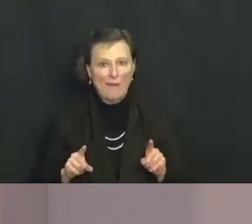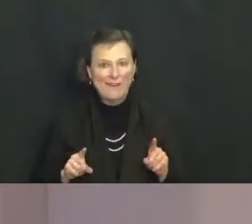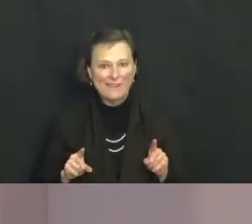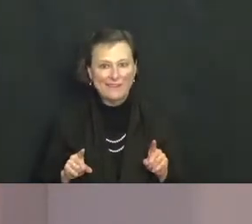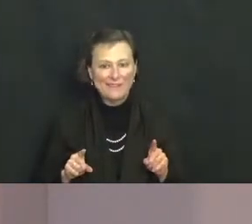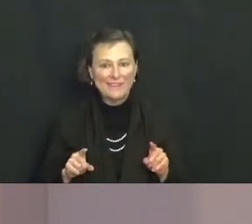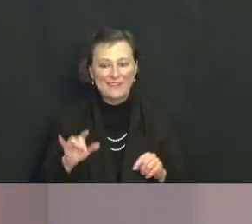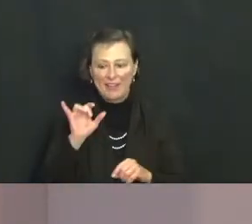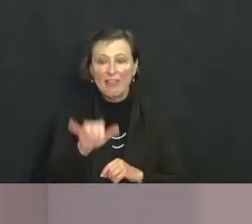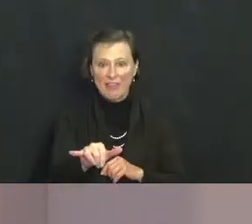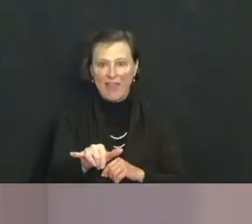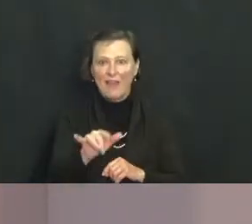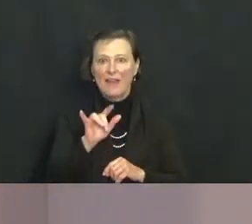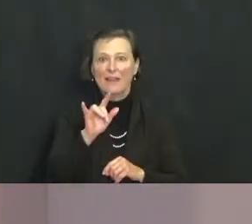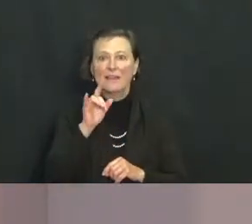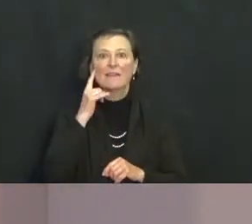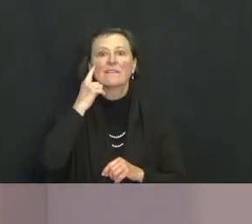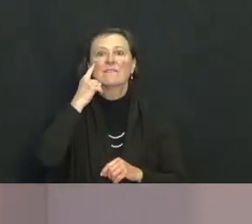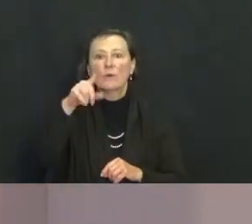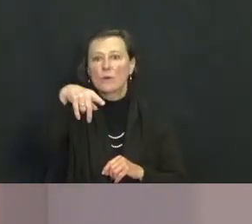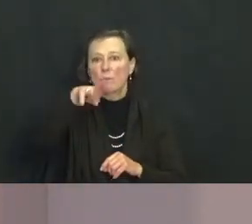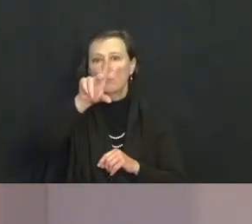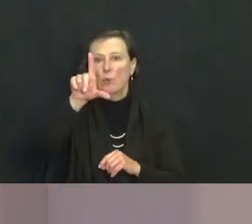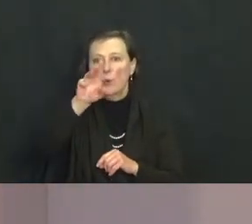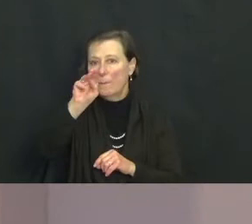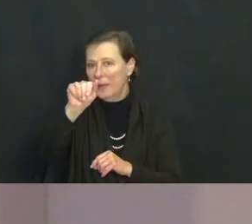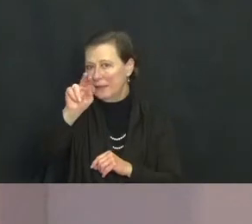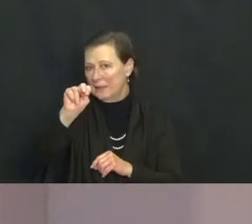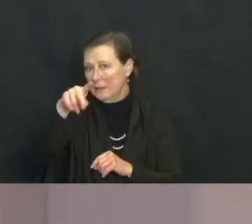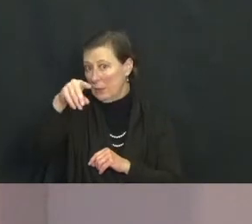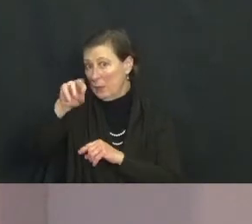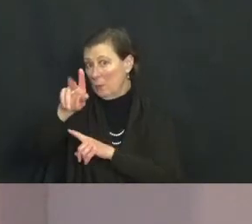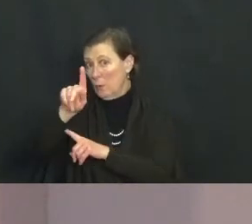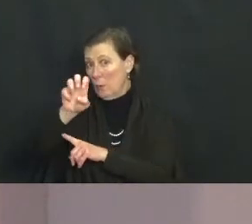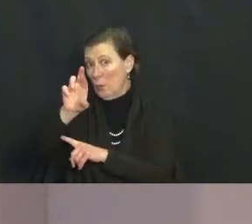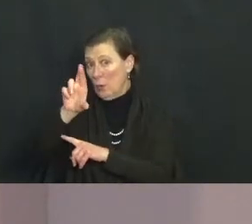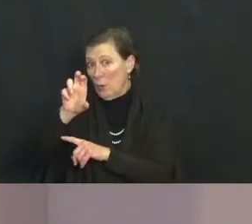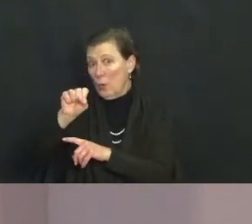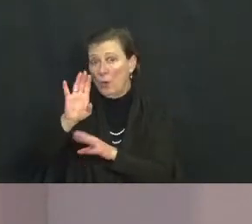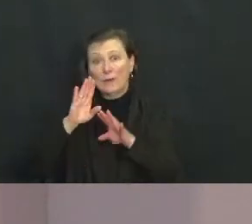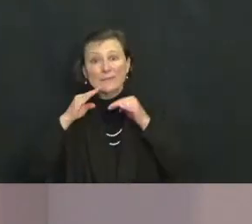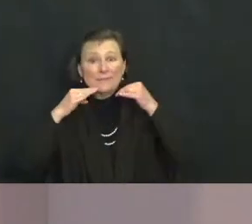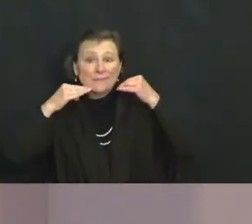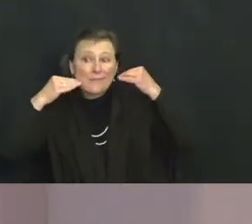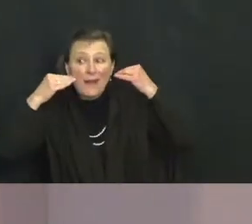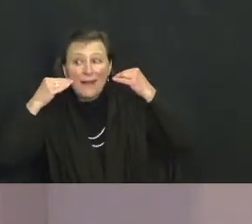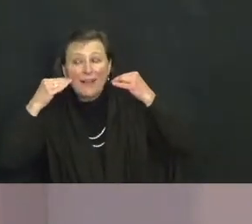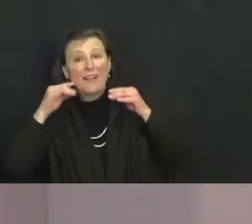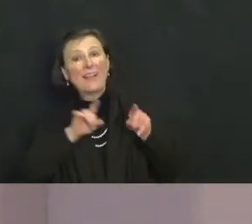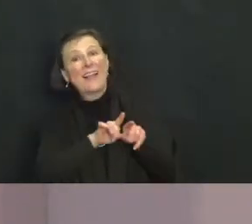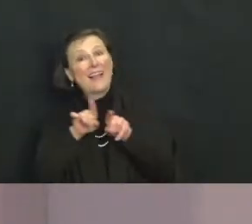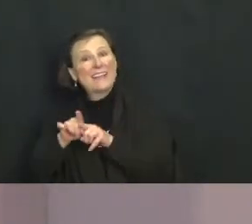This is for the for the Pullman porters, who smiled as if they were happy and laughed like